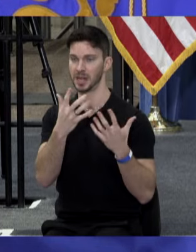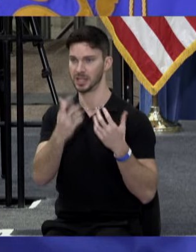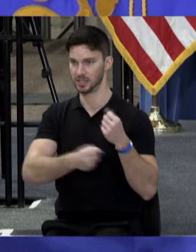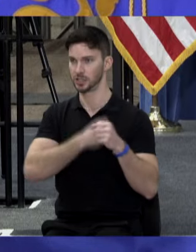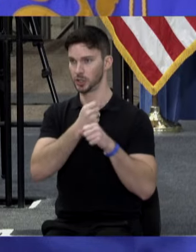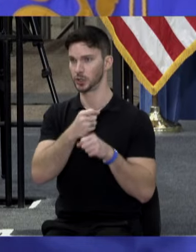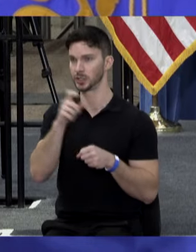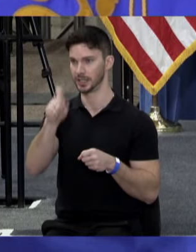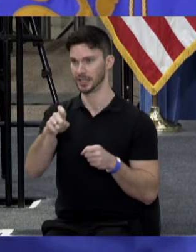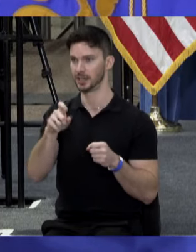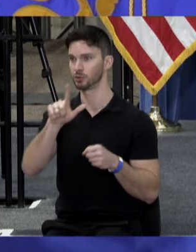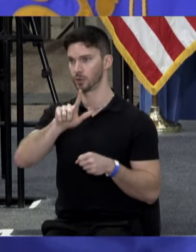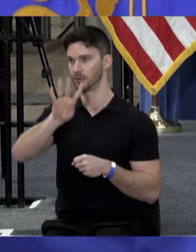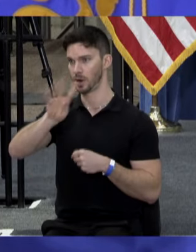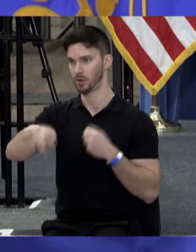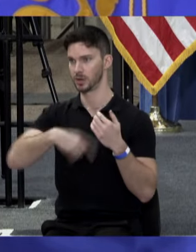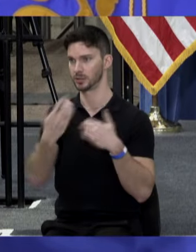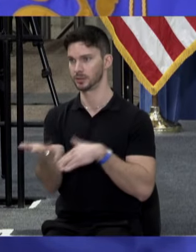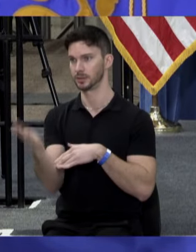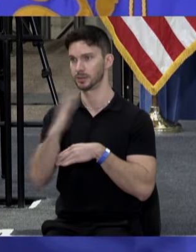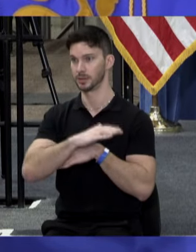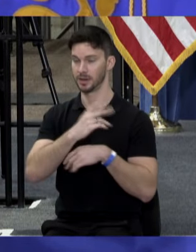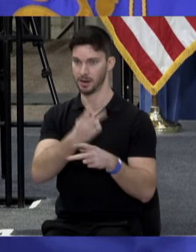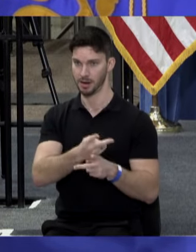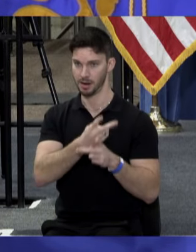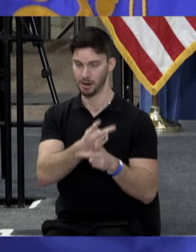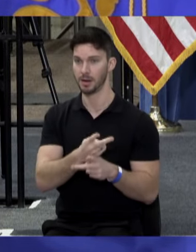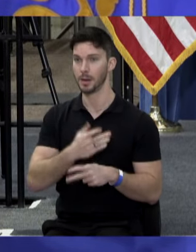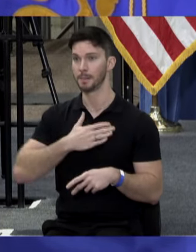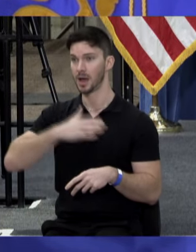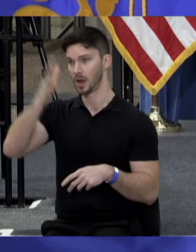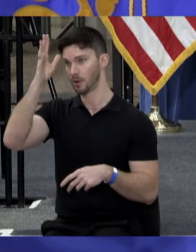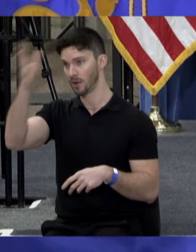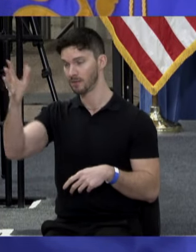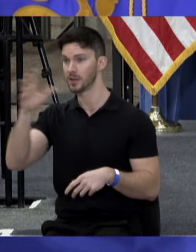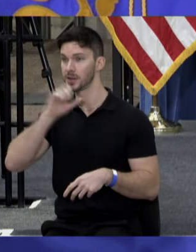24 hour care. And my grandfather who had a stroke when he was 71 years old and then